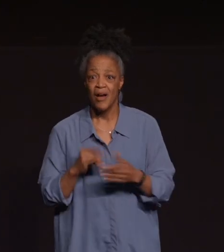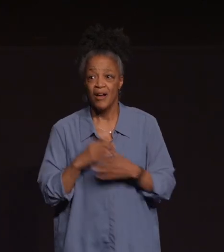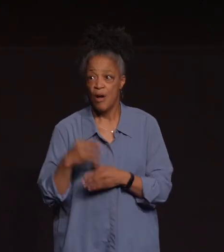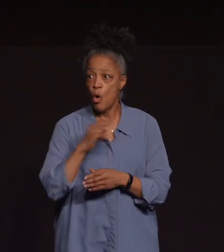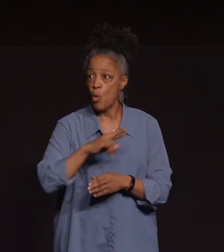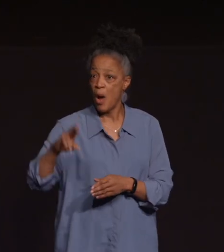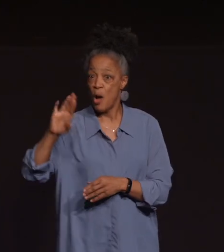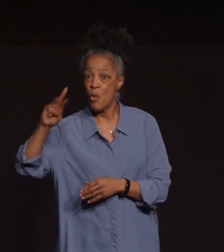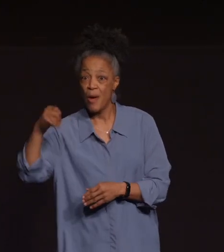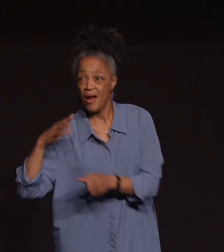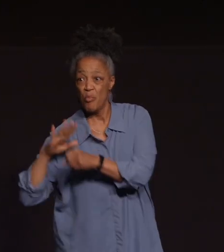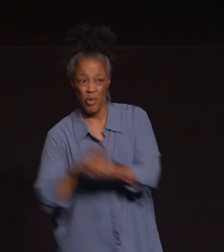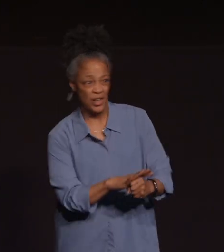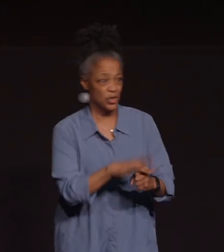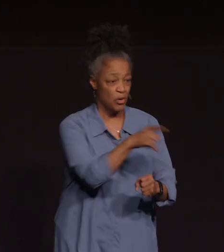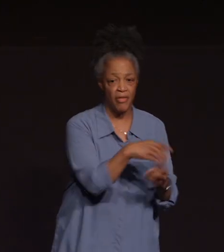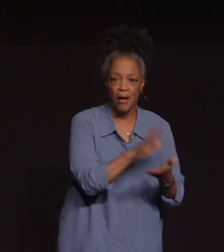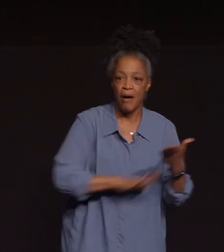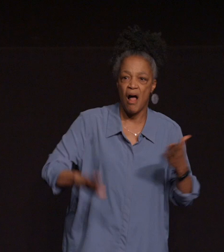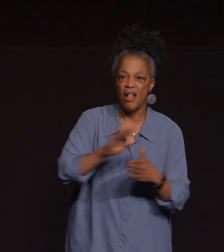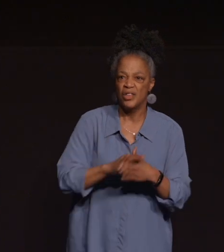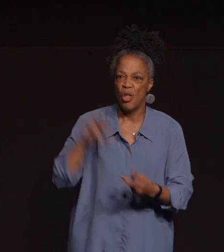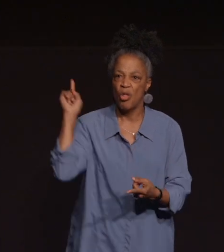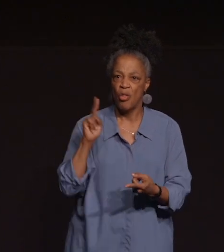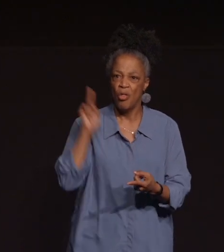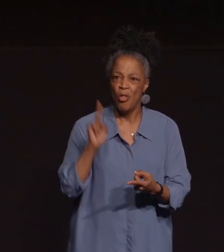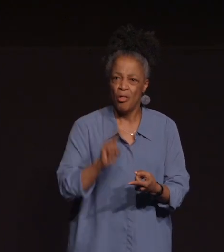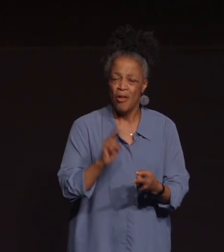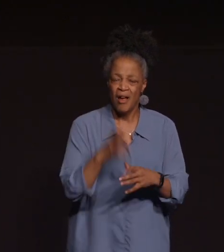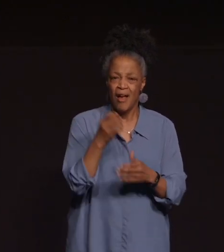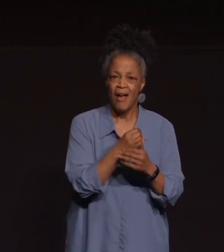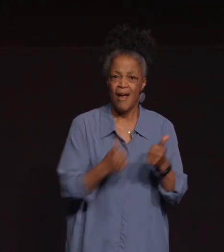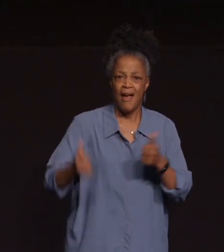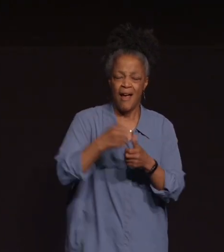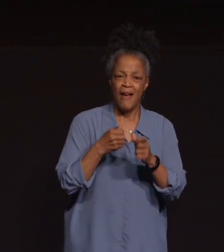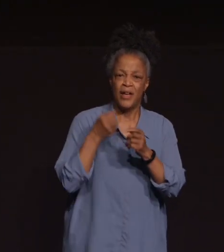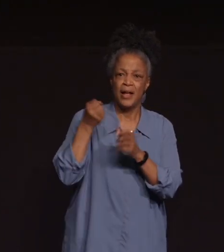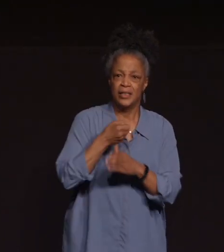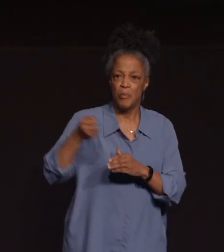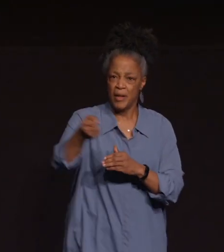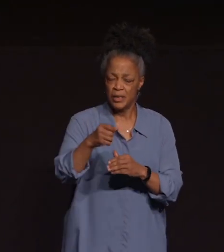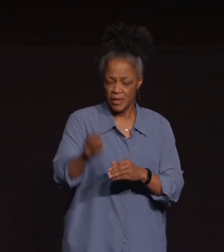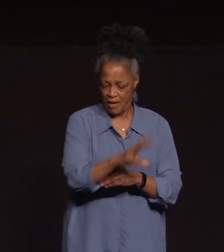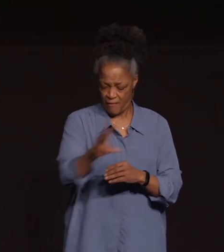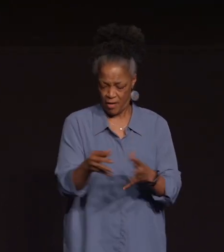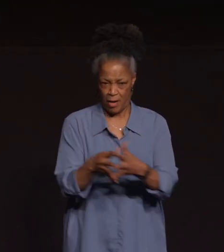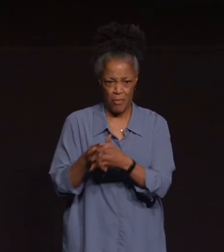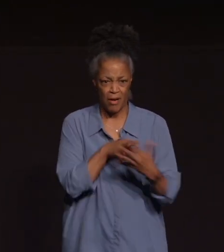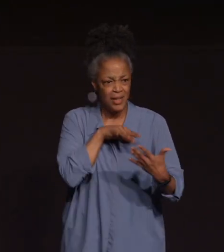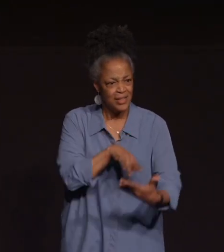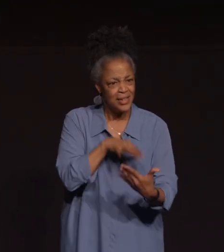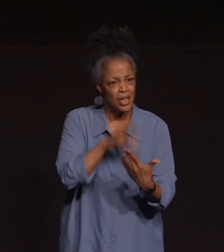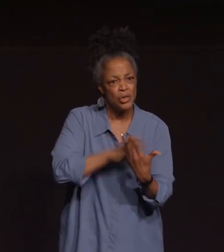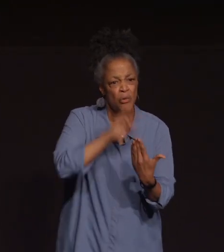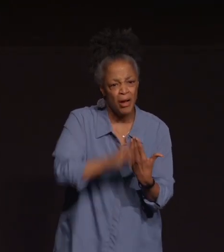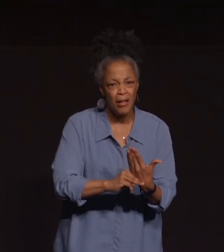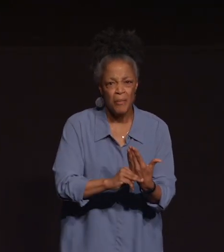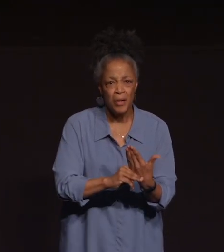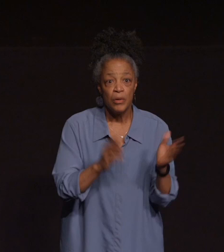pressure and has stripped down its Advanced Placement African American Studies curriculum specifically to eliminate the